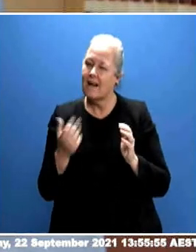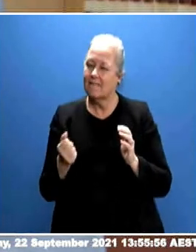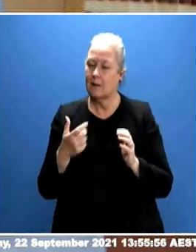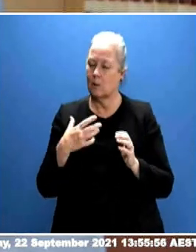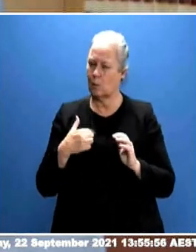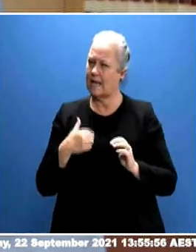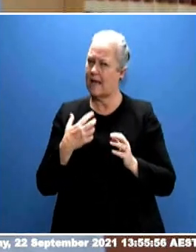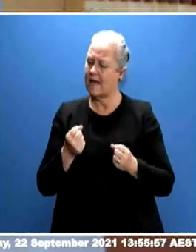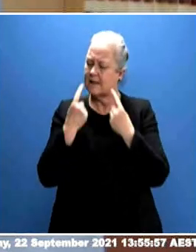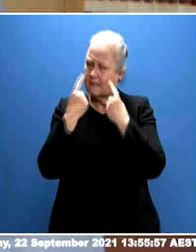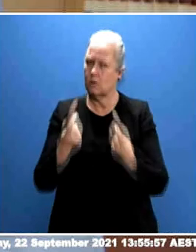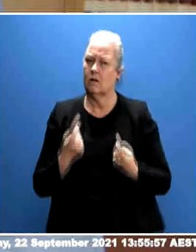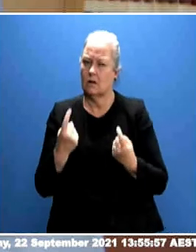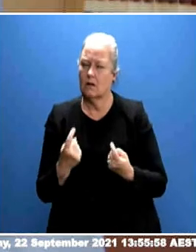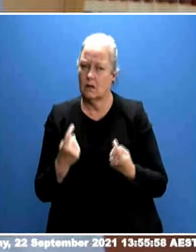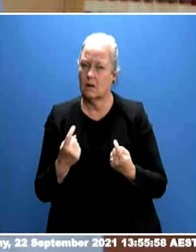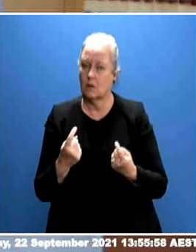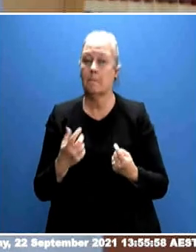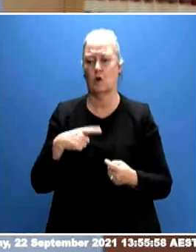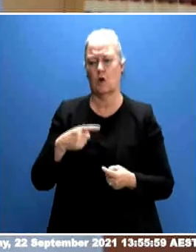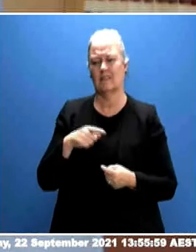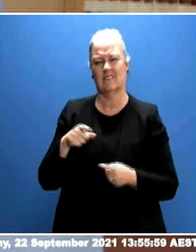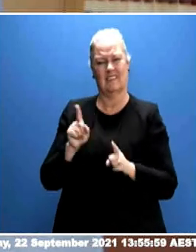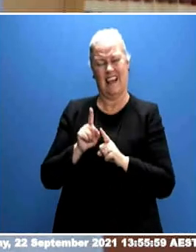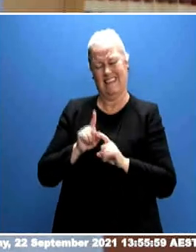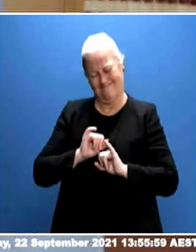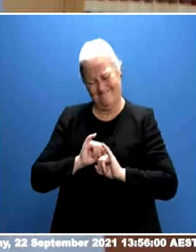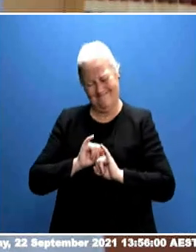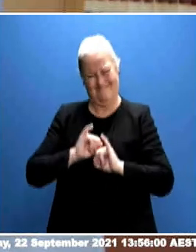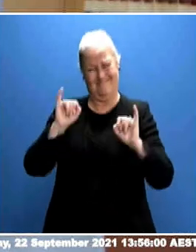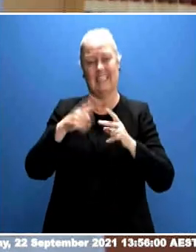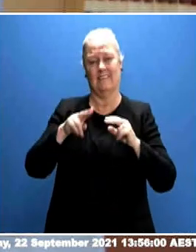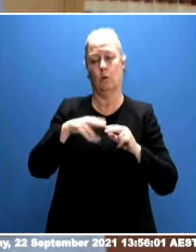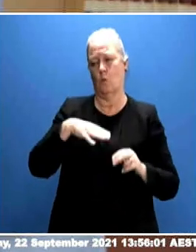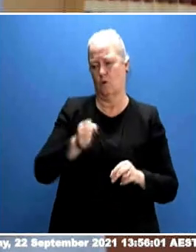this needs to be an option of last resort and, of course, risk is not